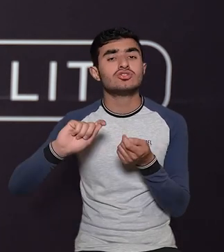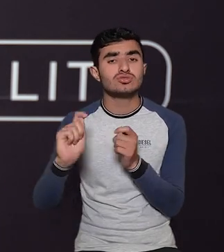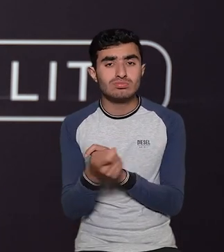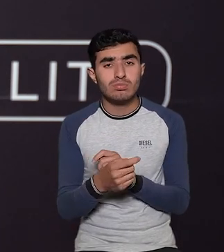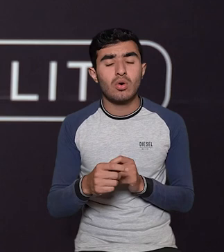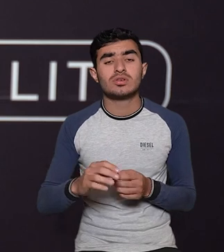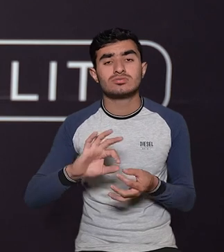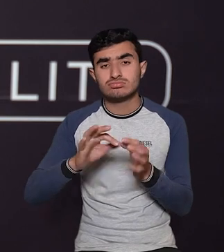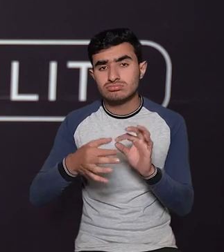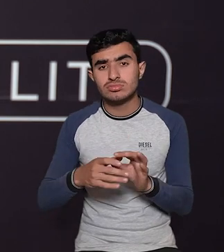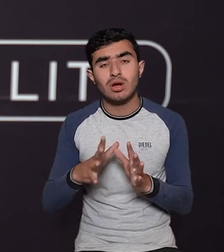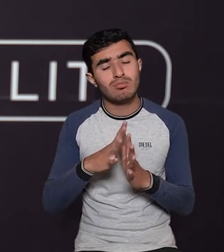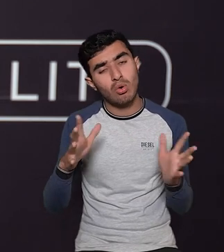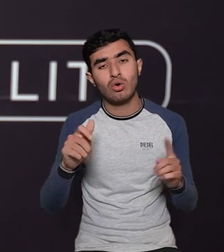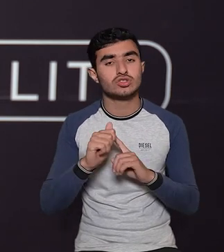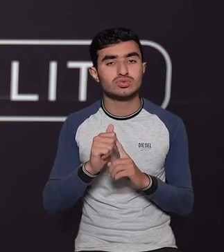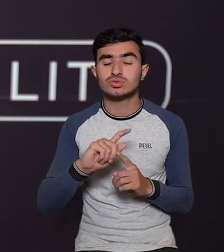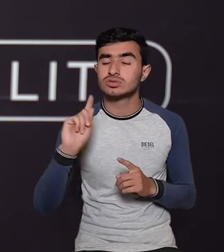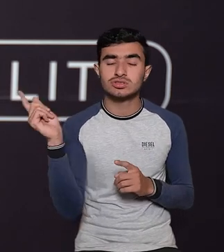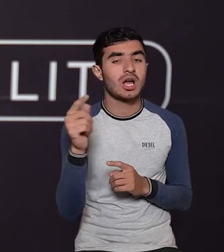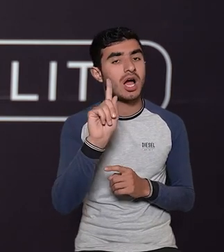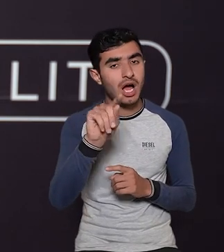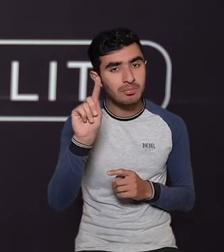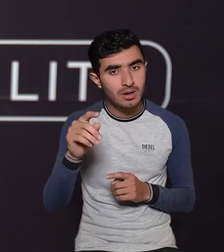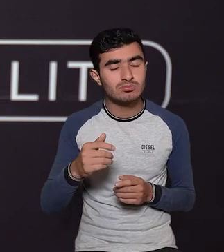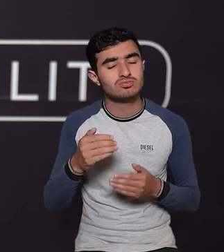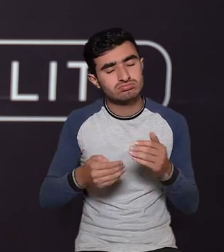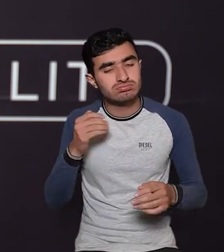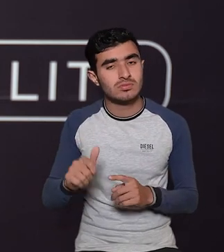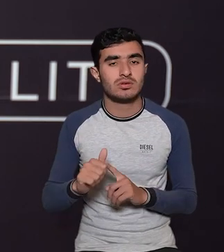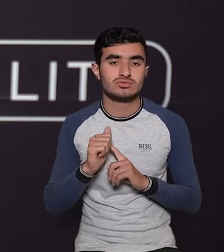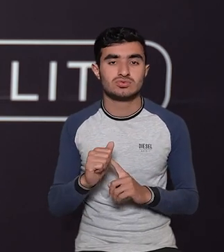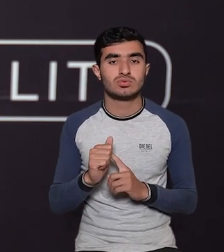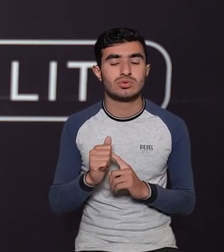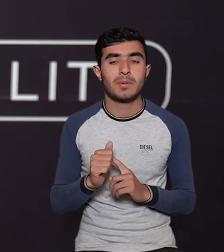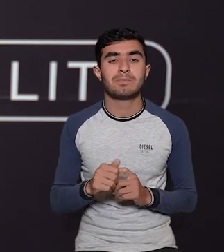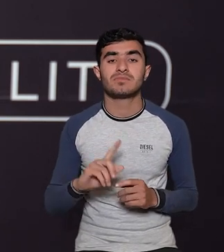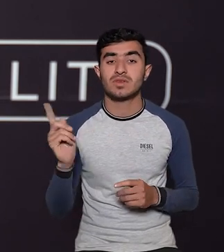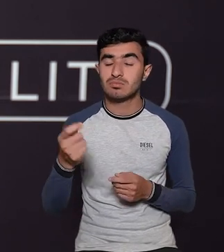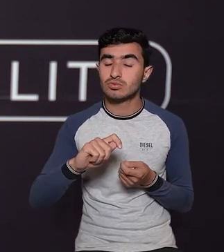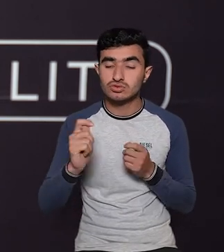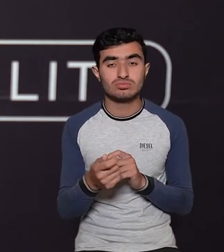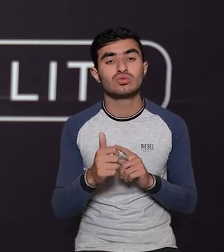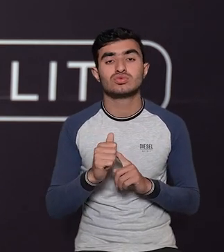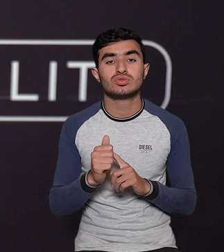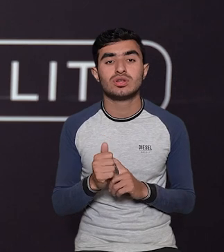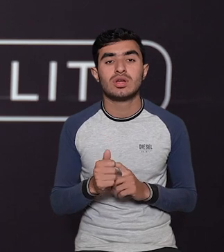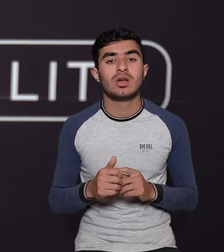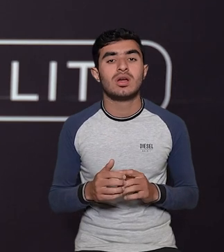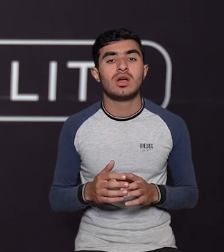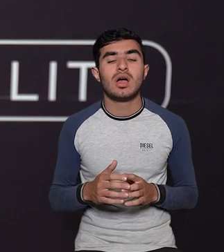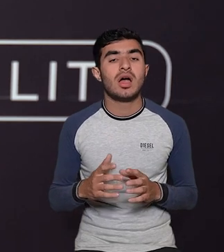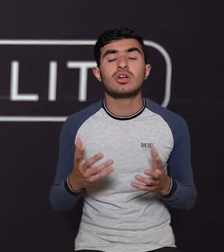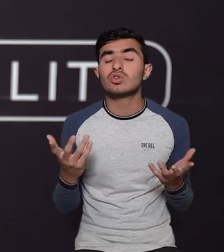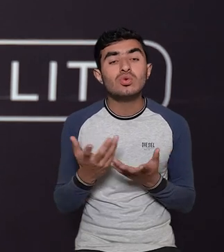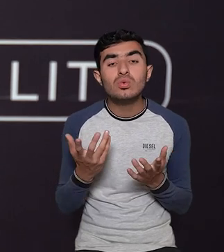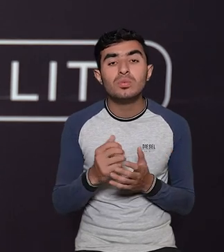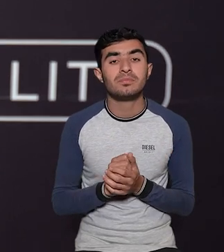When I used to do cross country in Aitchison, I learned punctuality; to get up early in